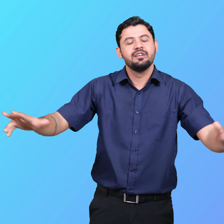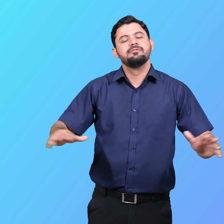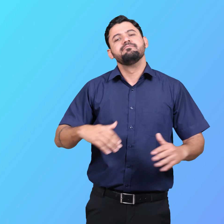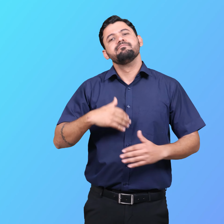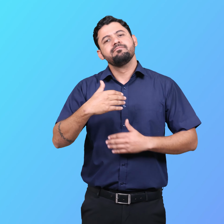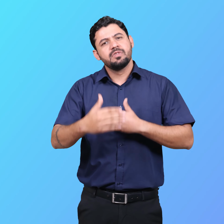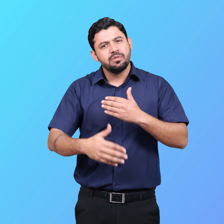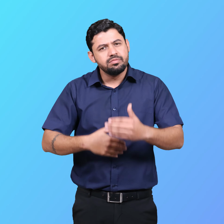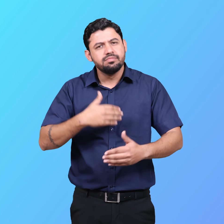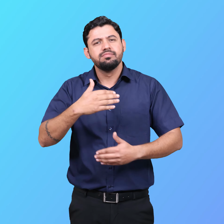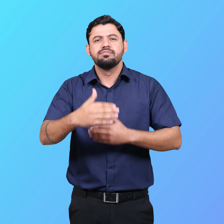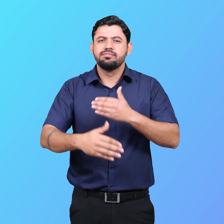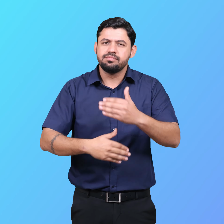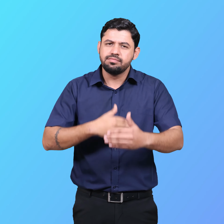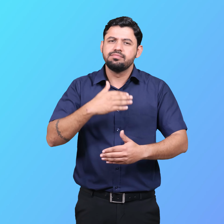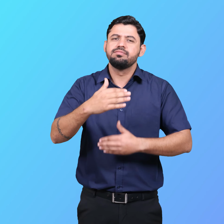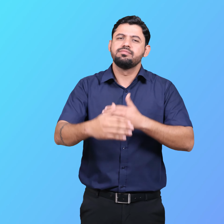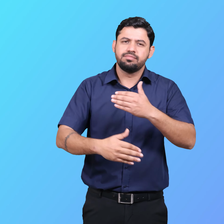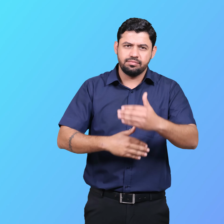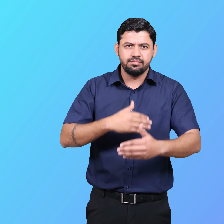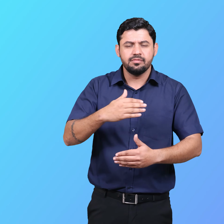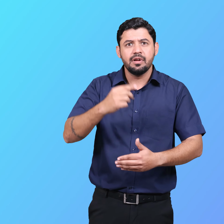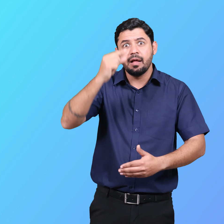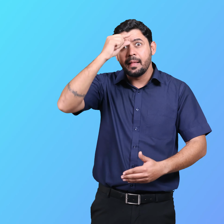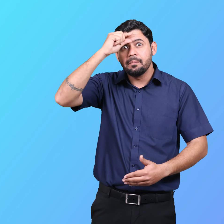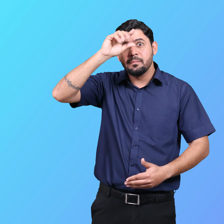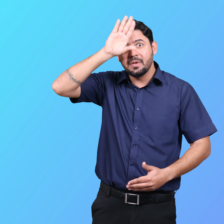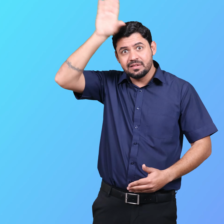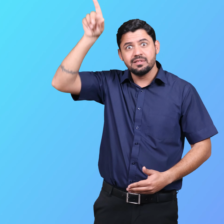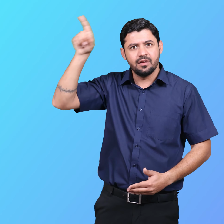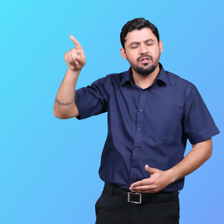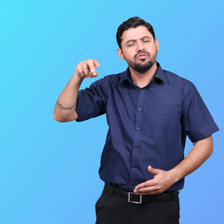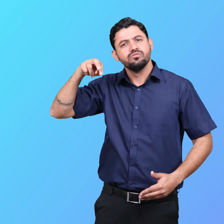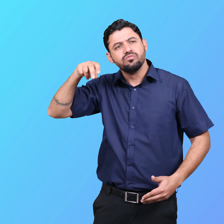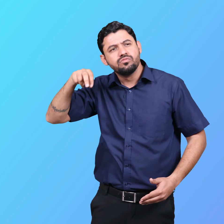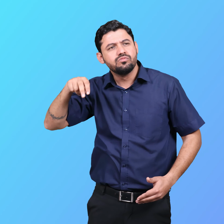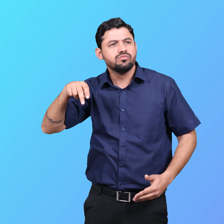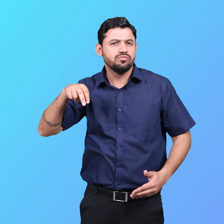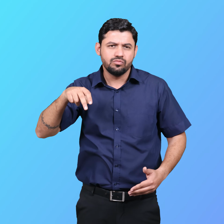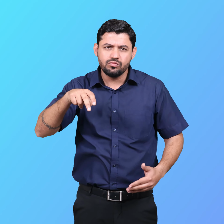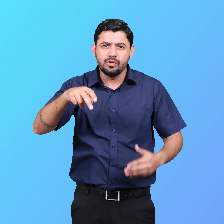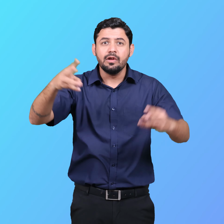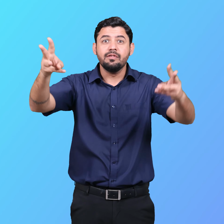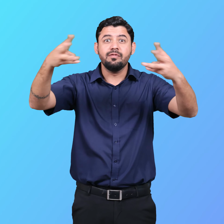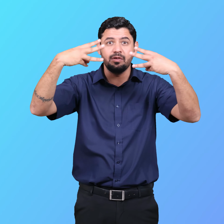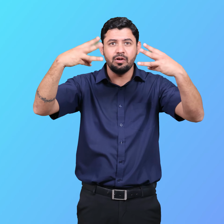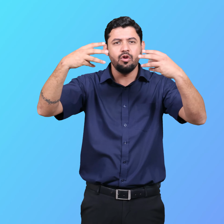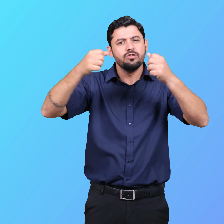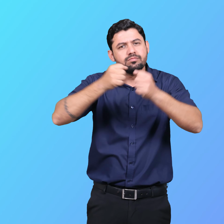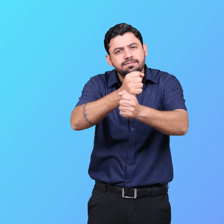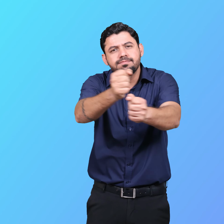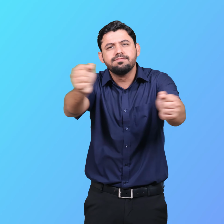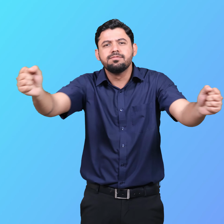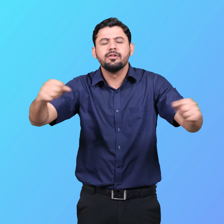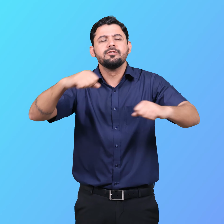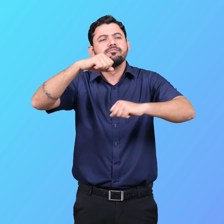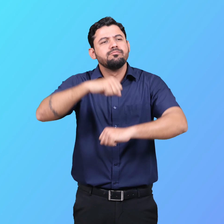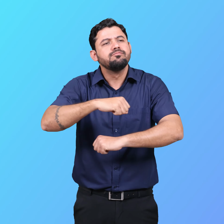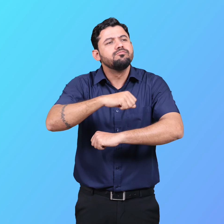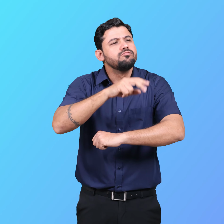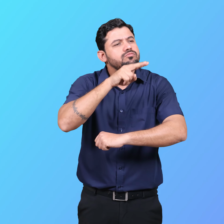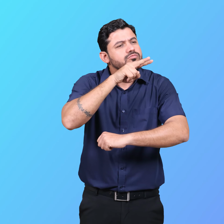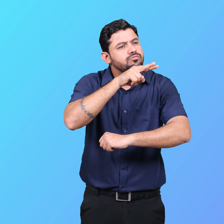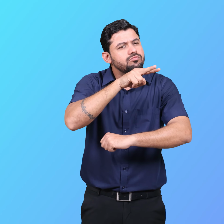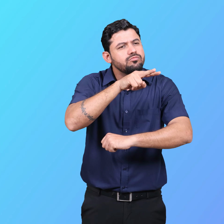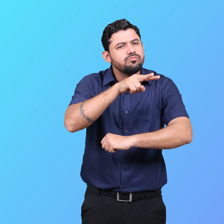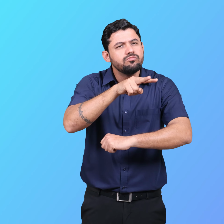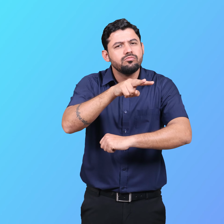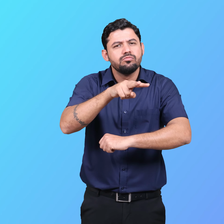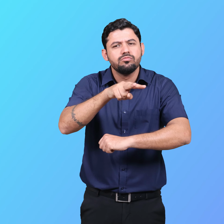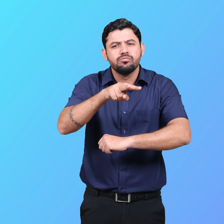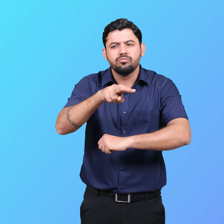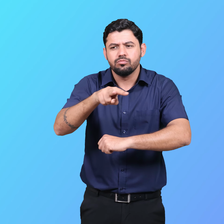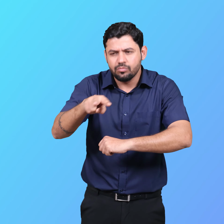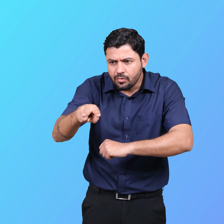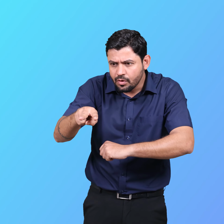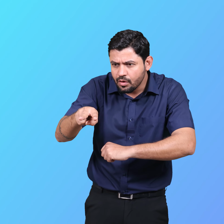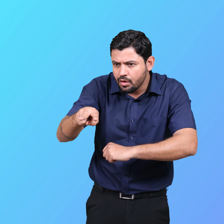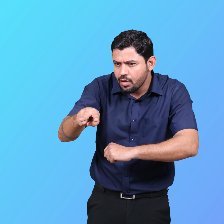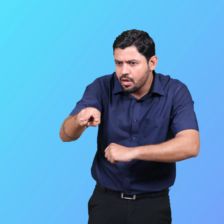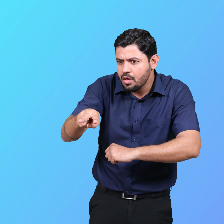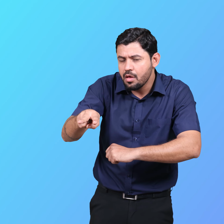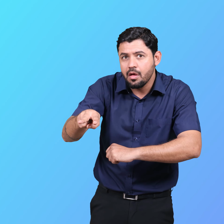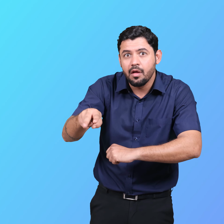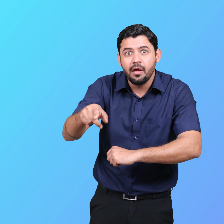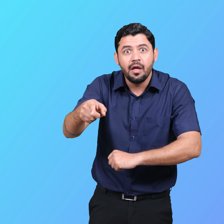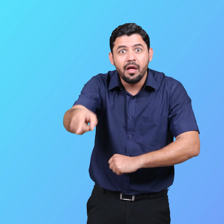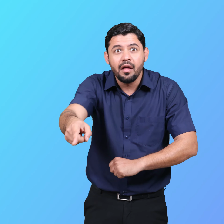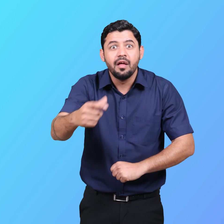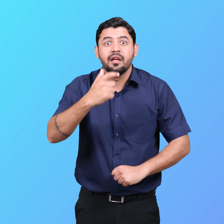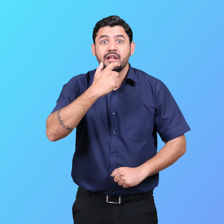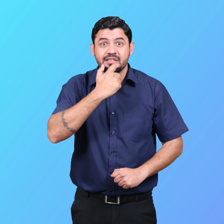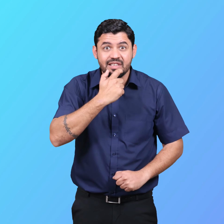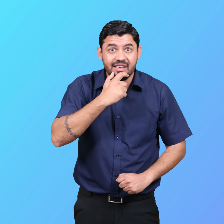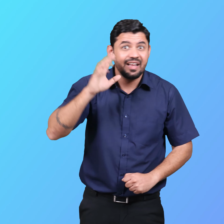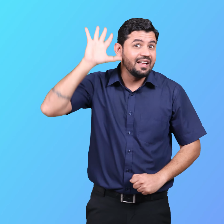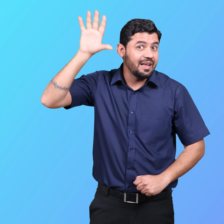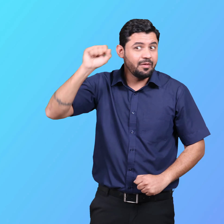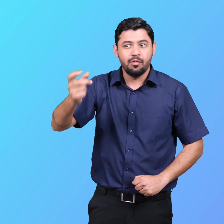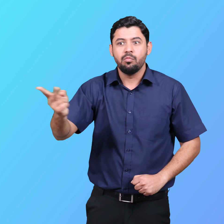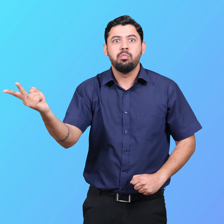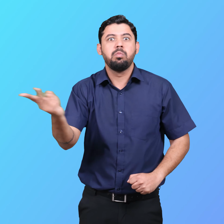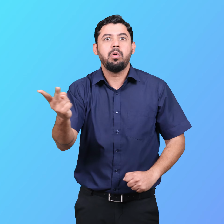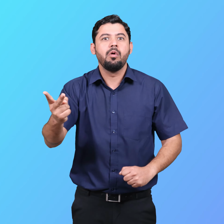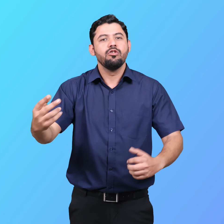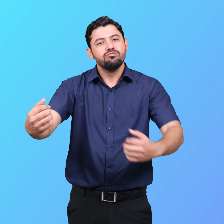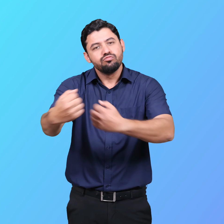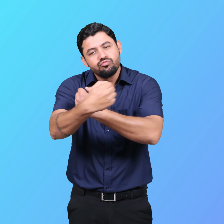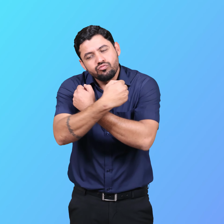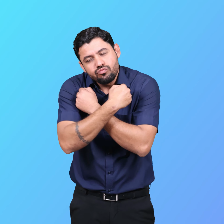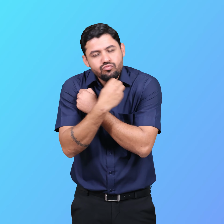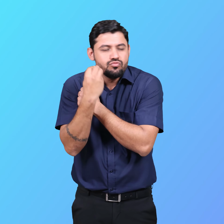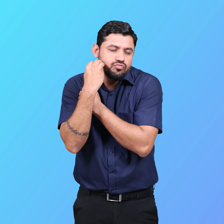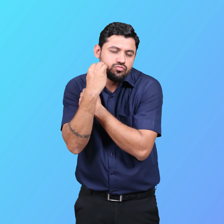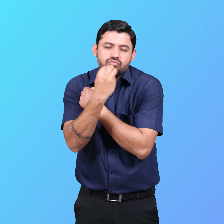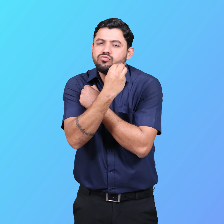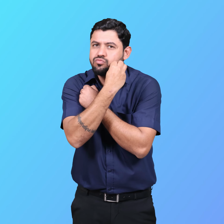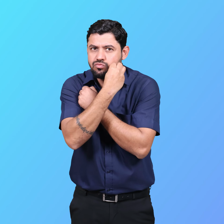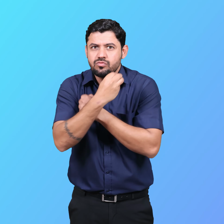After Isaac had lived there a long time, one day King Abimelech looked down from a window and saw Isaac with Rebekah. He was hugging and kissing her.